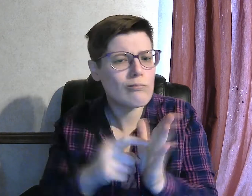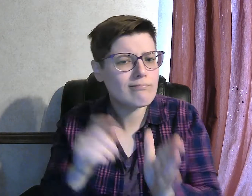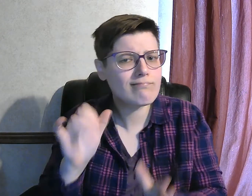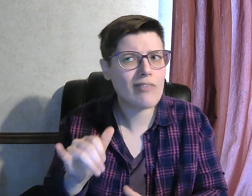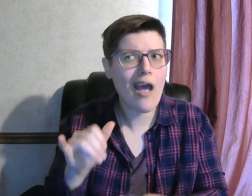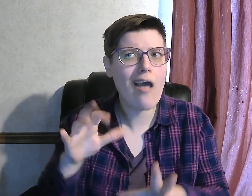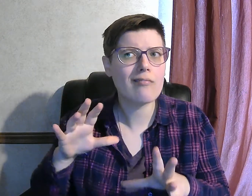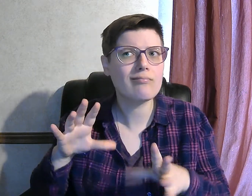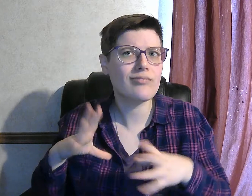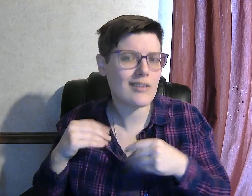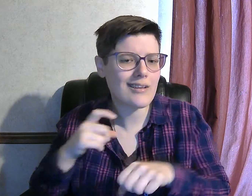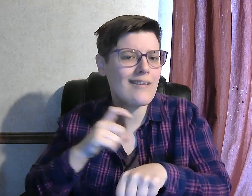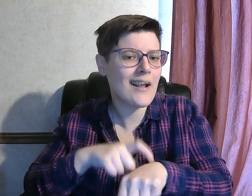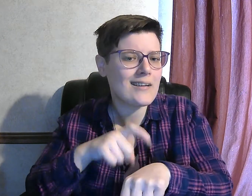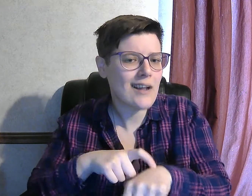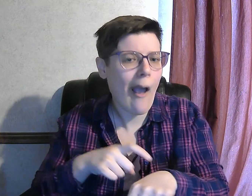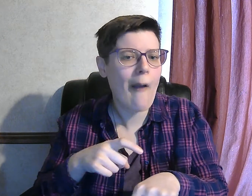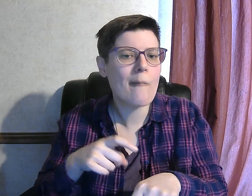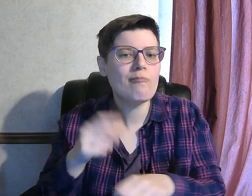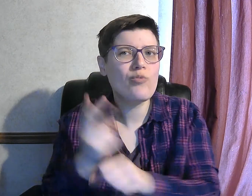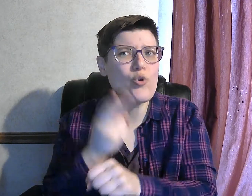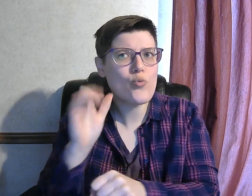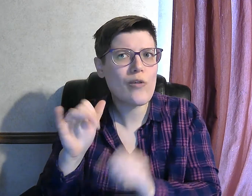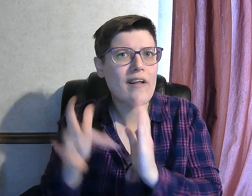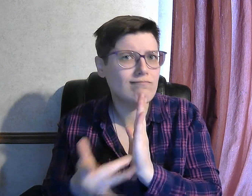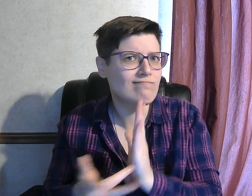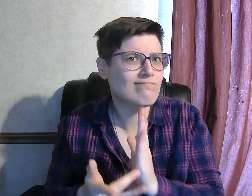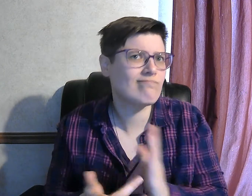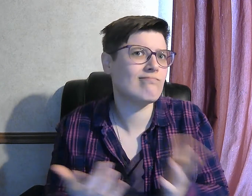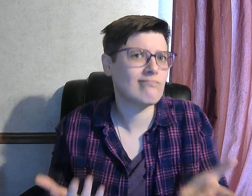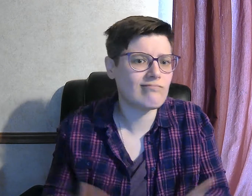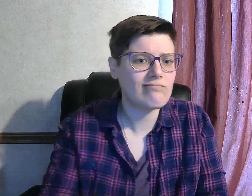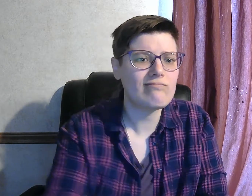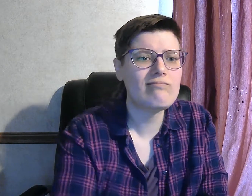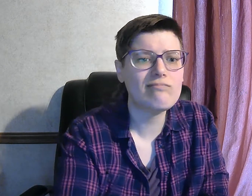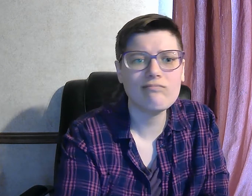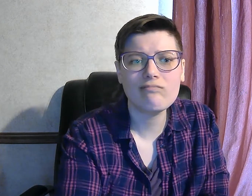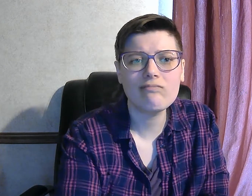It’s time for people to recognize that and to take the time to use that technology.